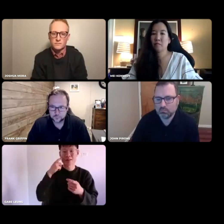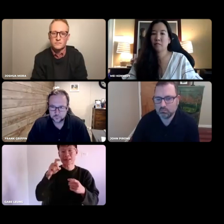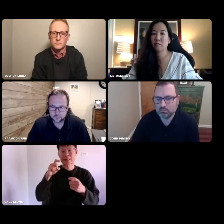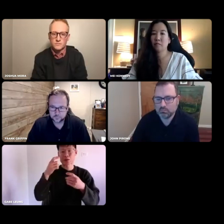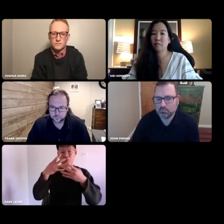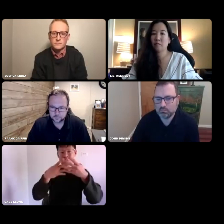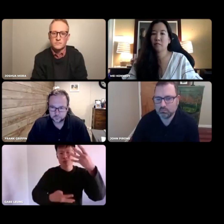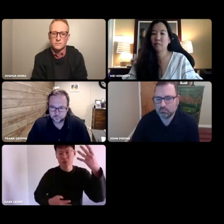example.